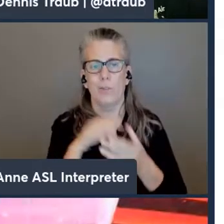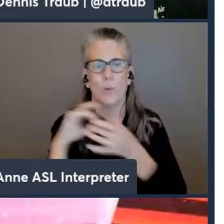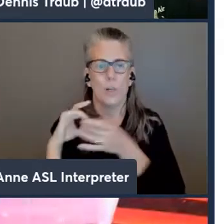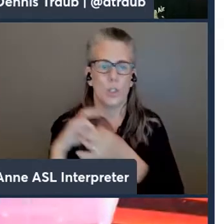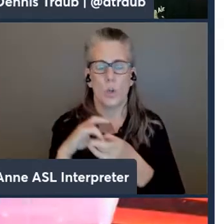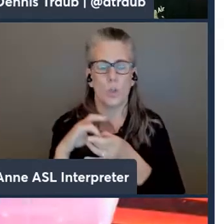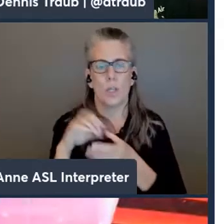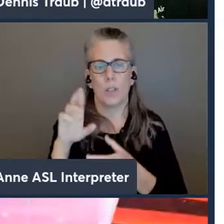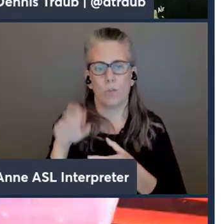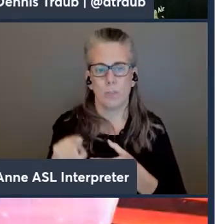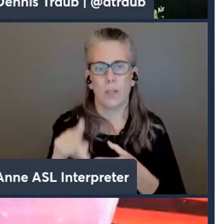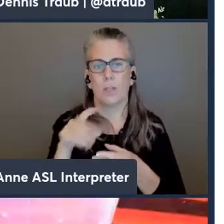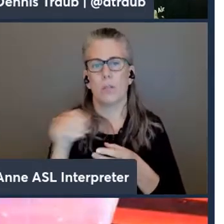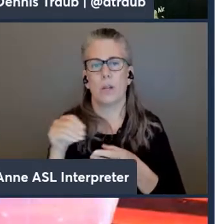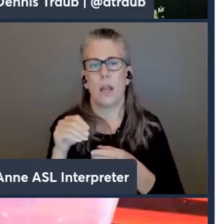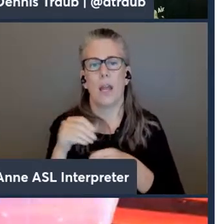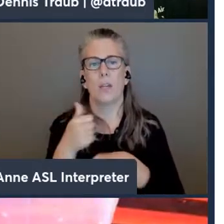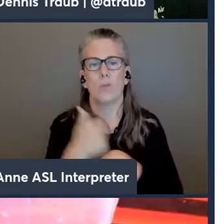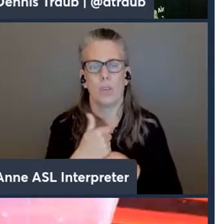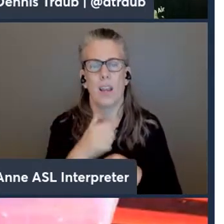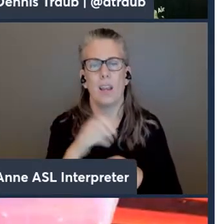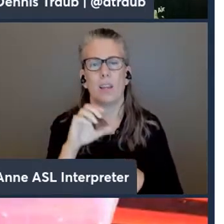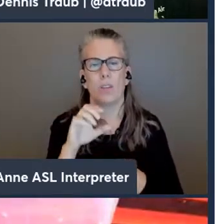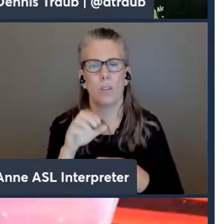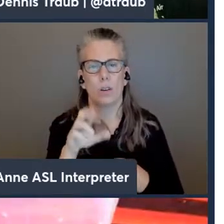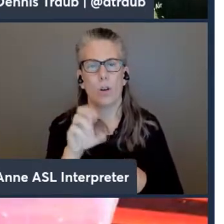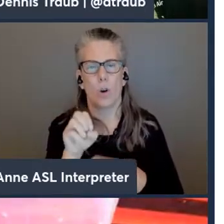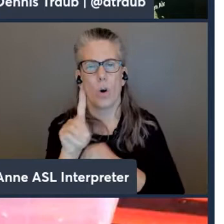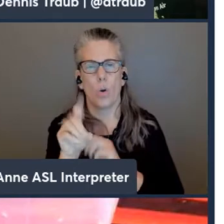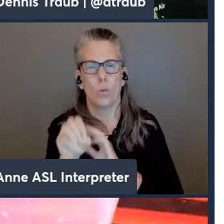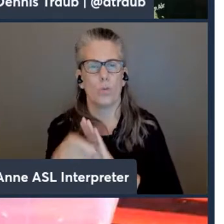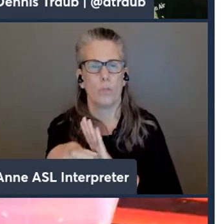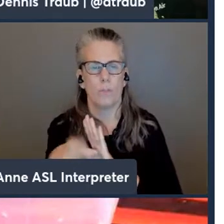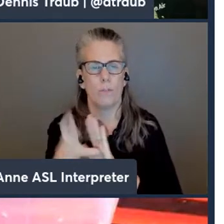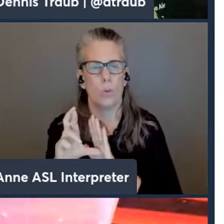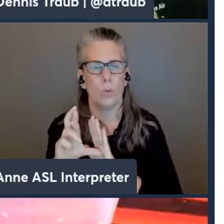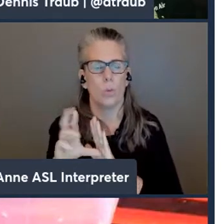So Amazon CodeGuru reviewer- you can take a repository